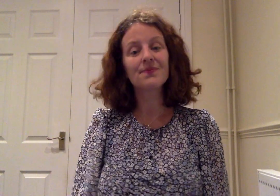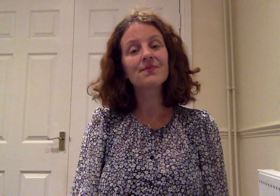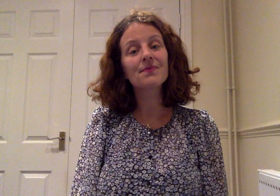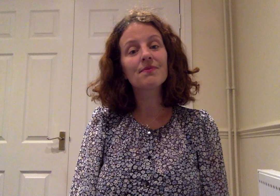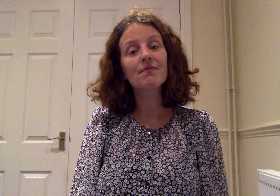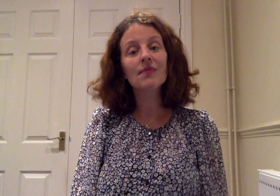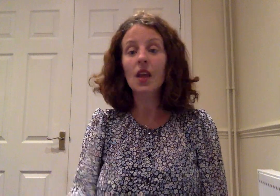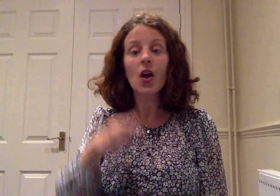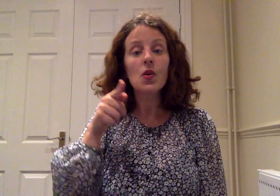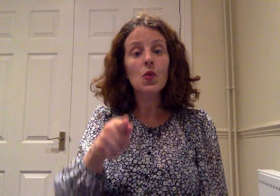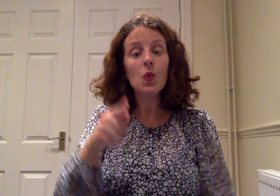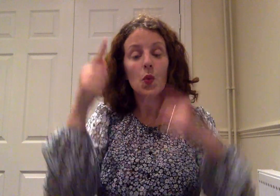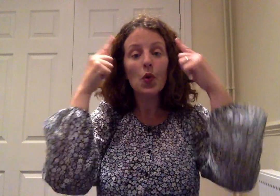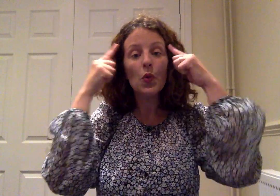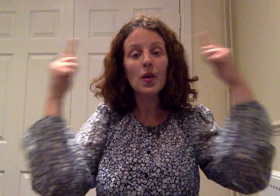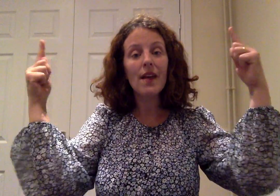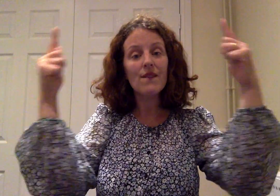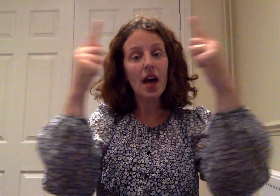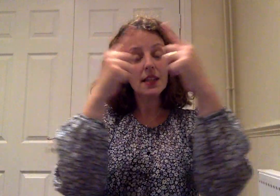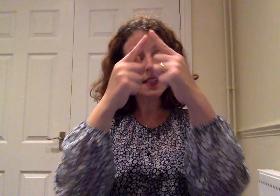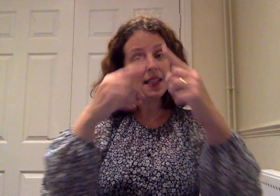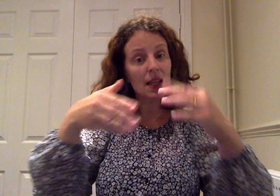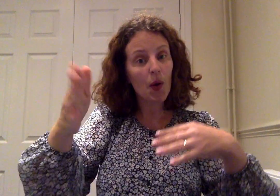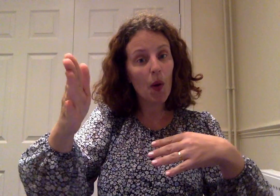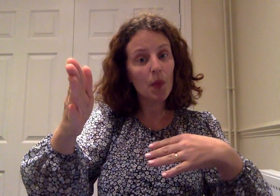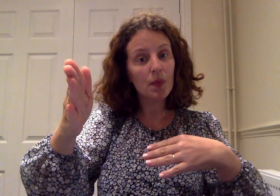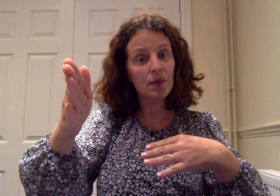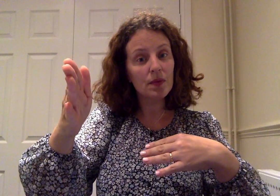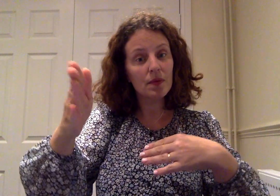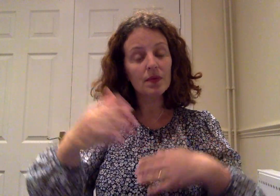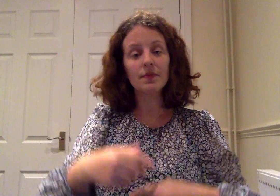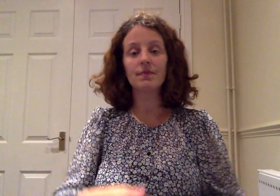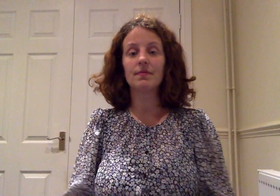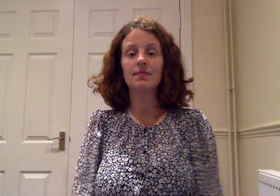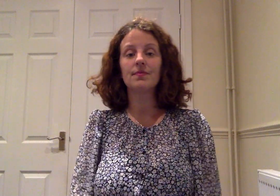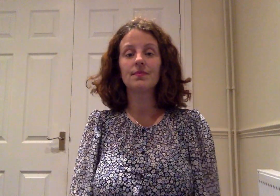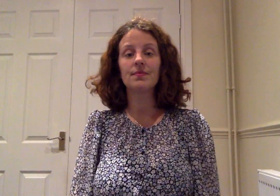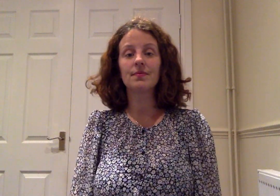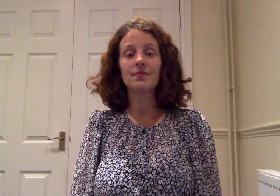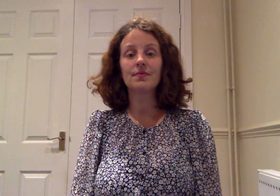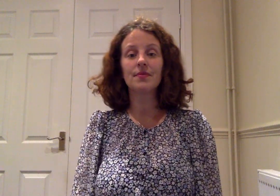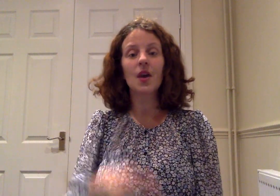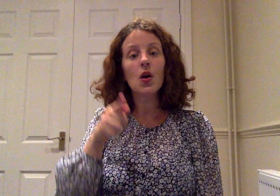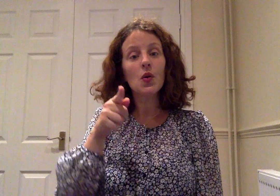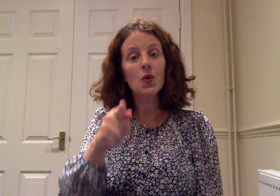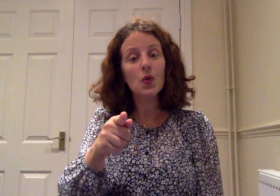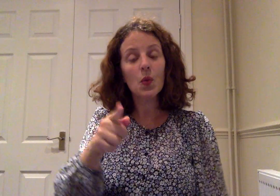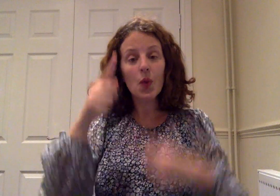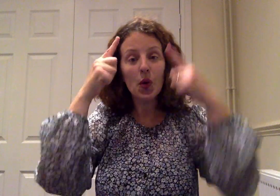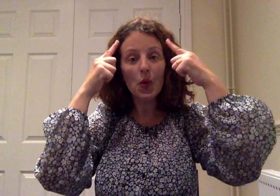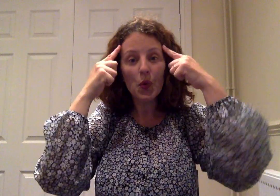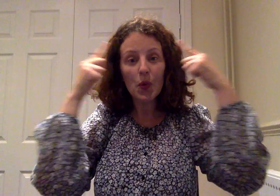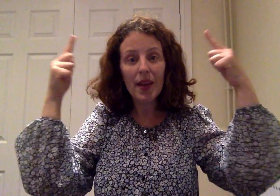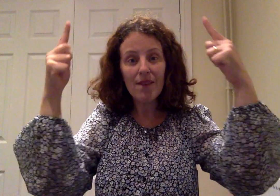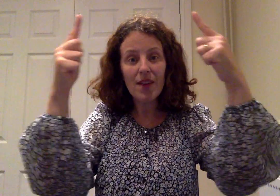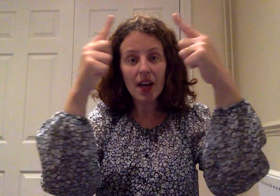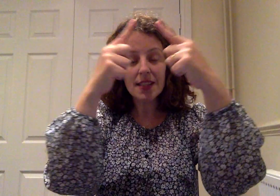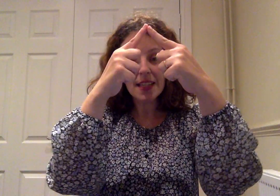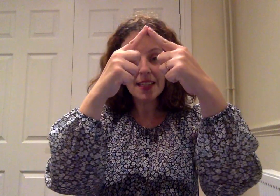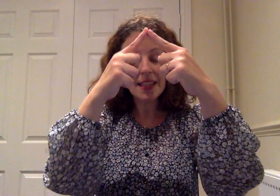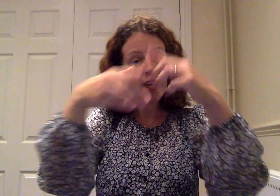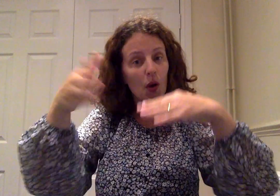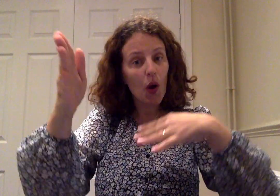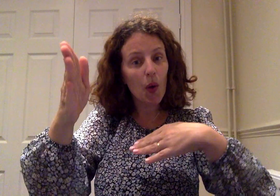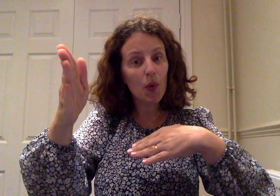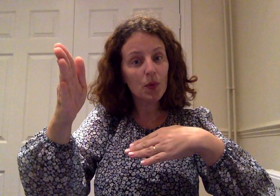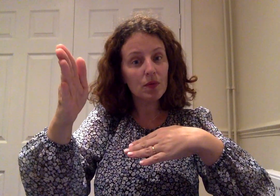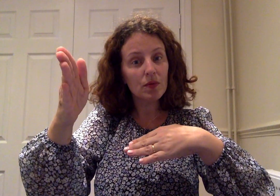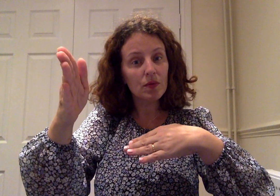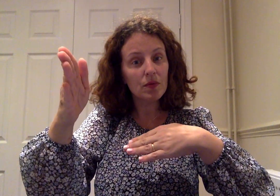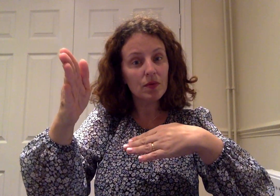"You university go?"